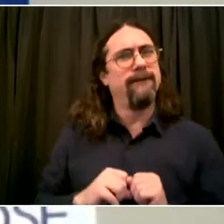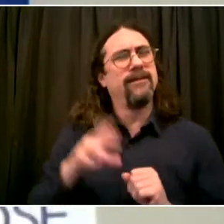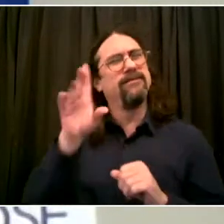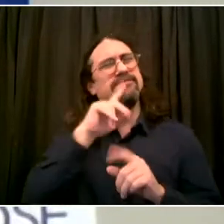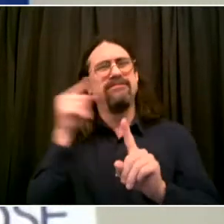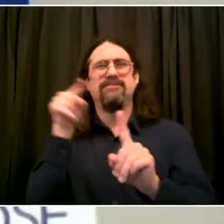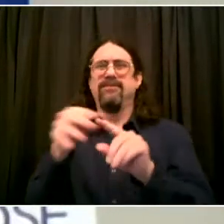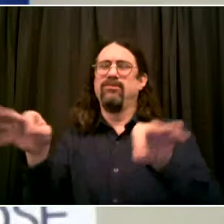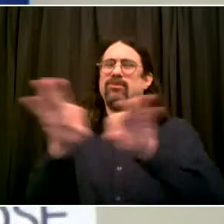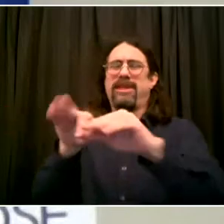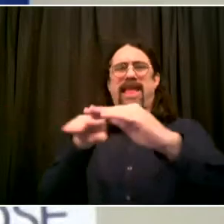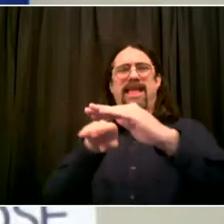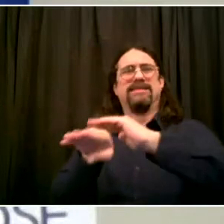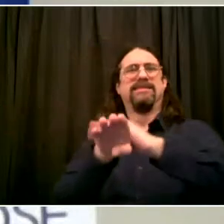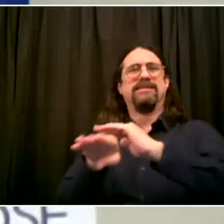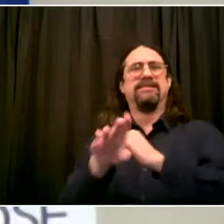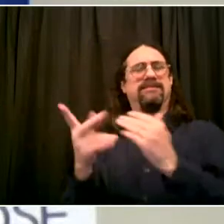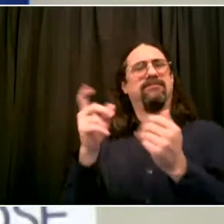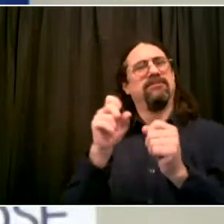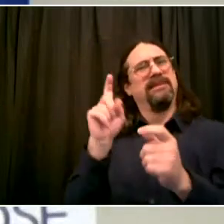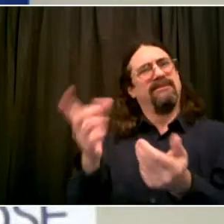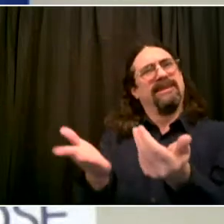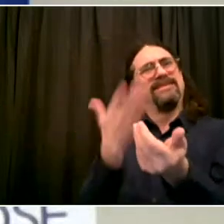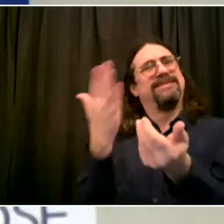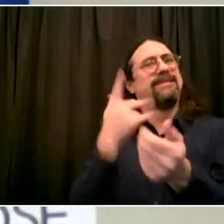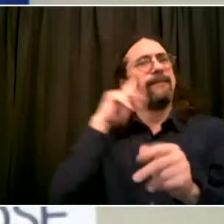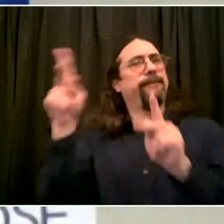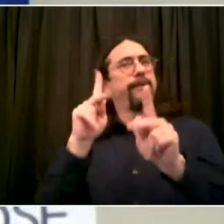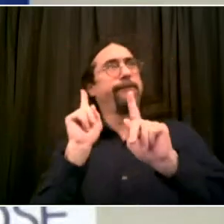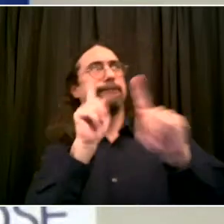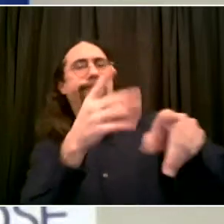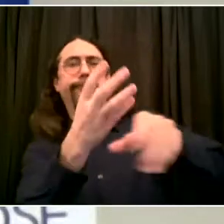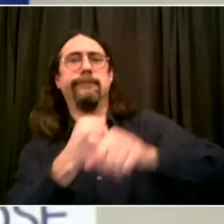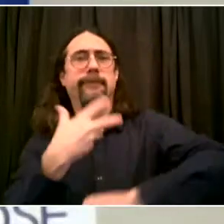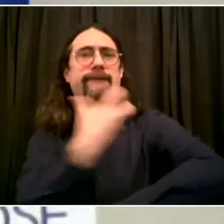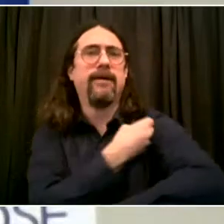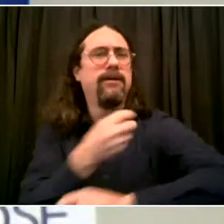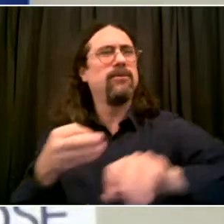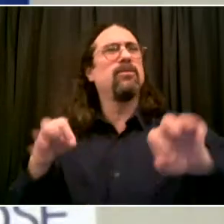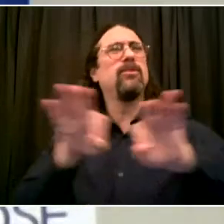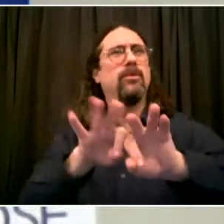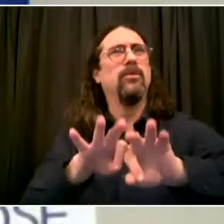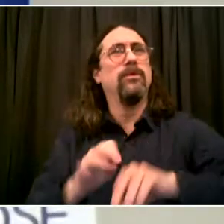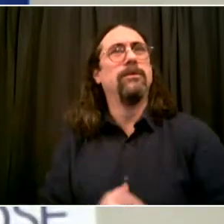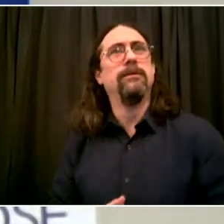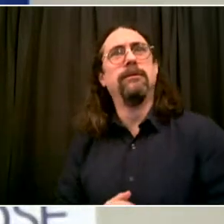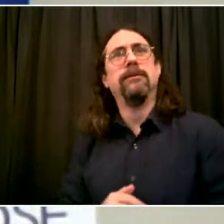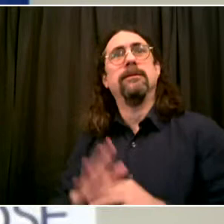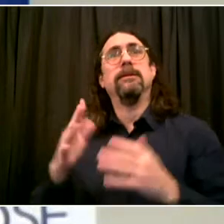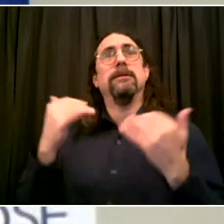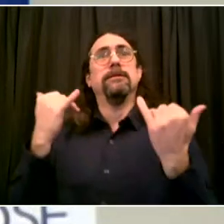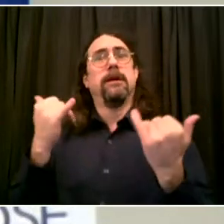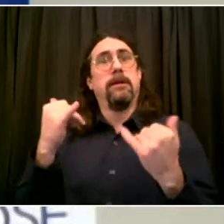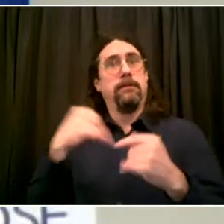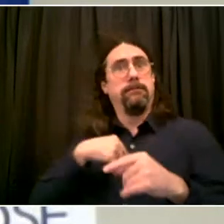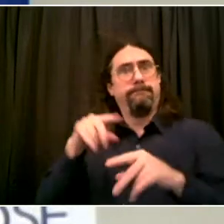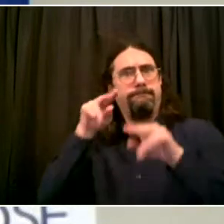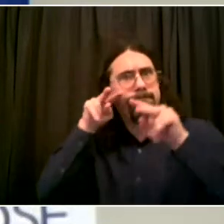SAME ACCESS TO